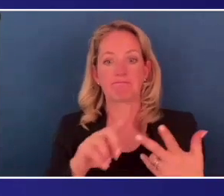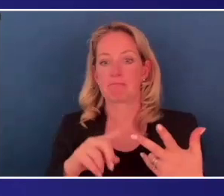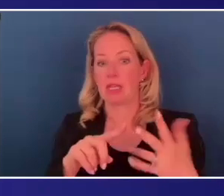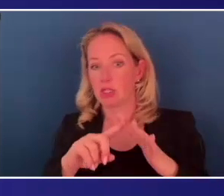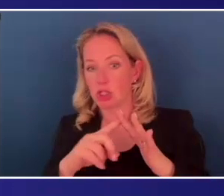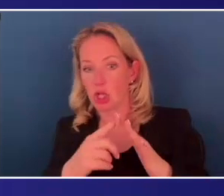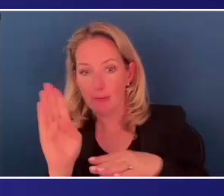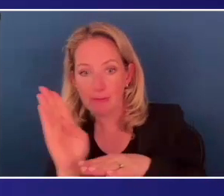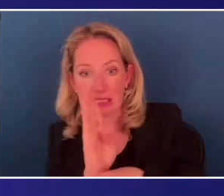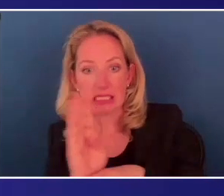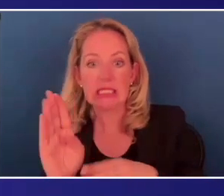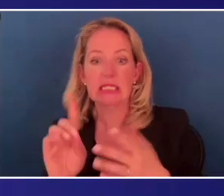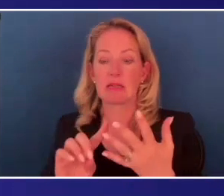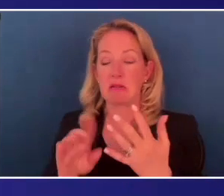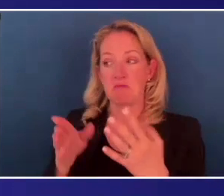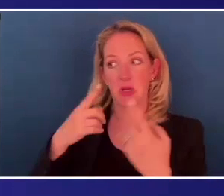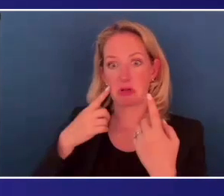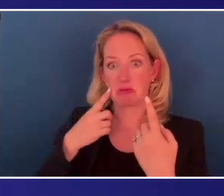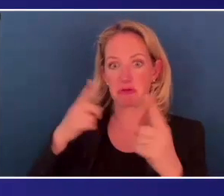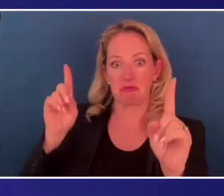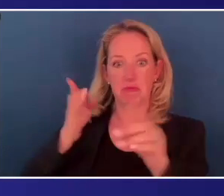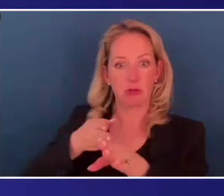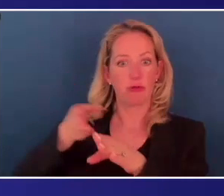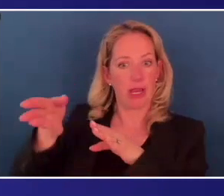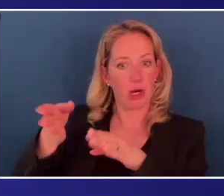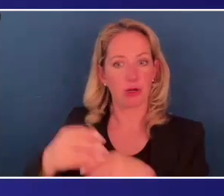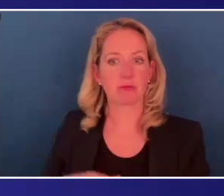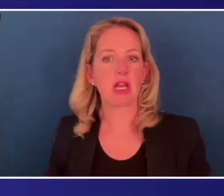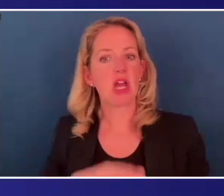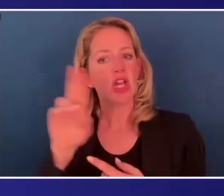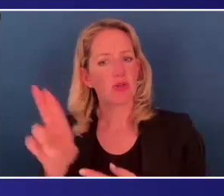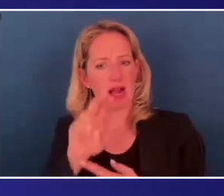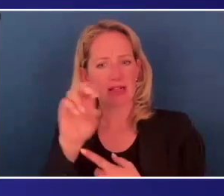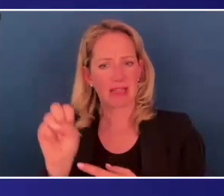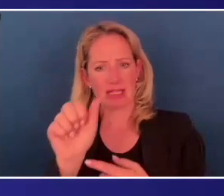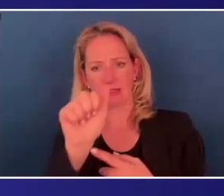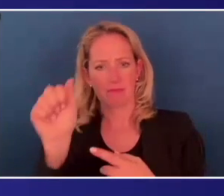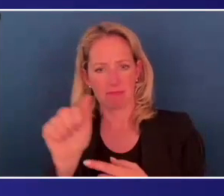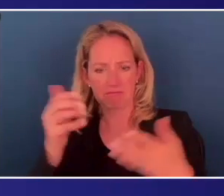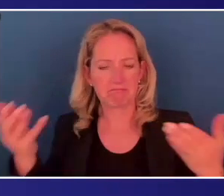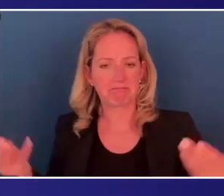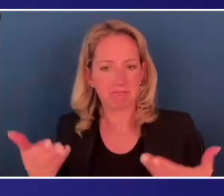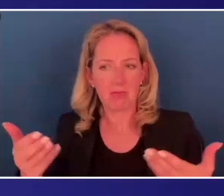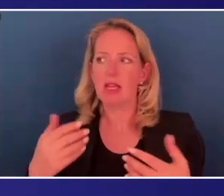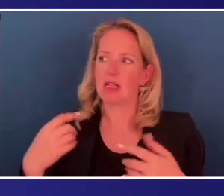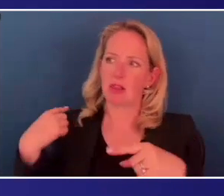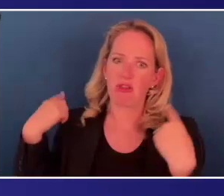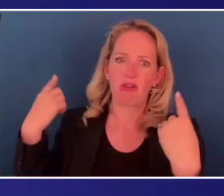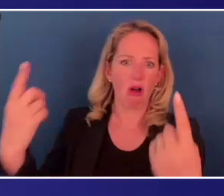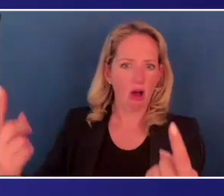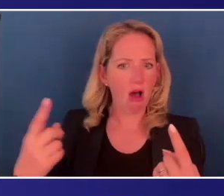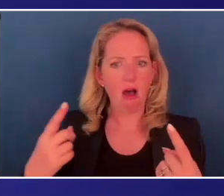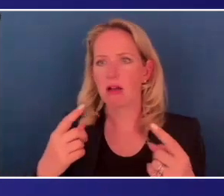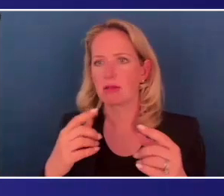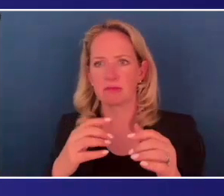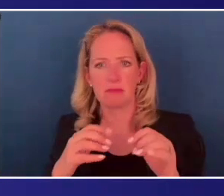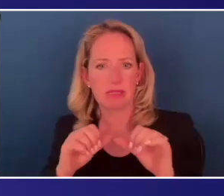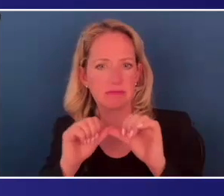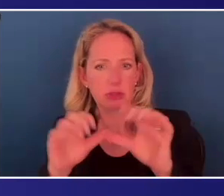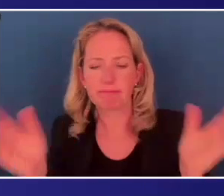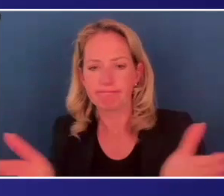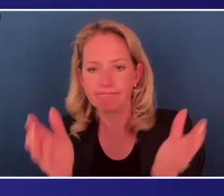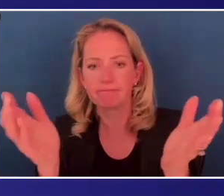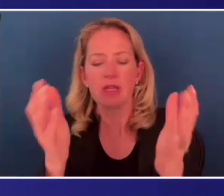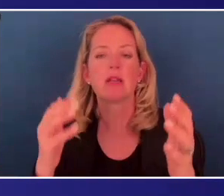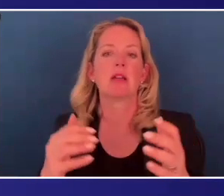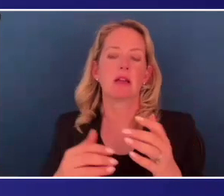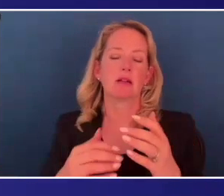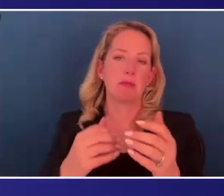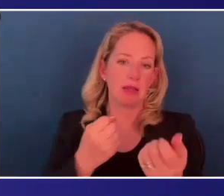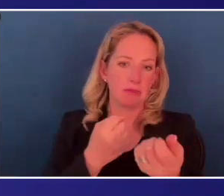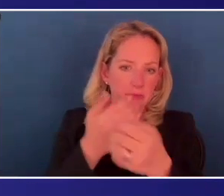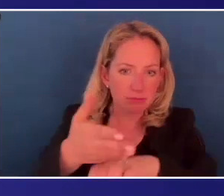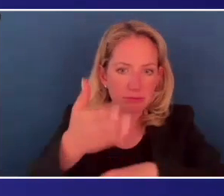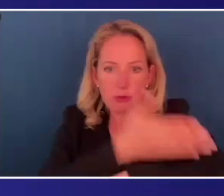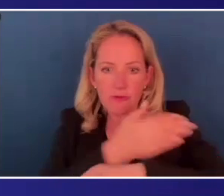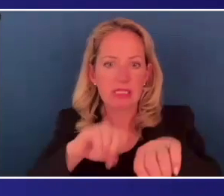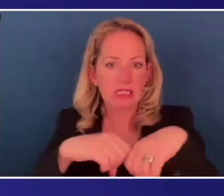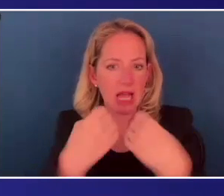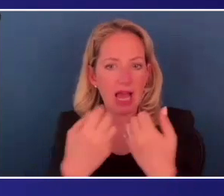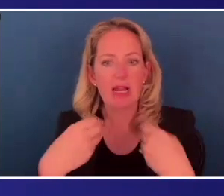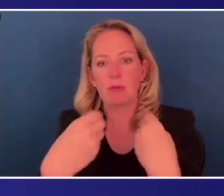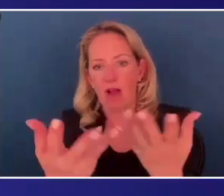Do you? The United States of America has long been a pillar and bastion of pushing boundaries in education, societal advancement, providing every American the opportunity to work towards their goals and dreams.